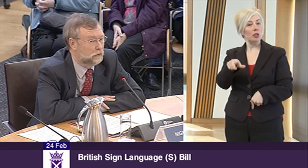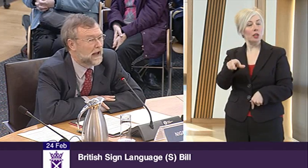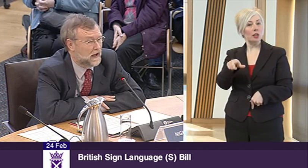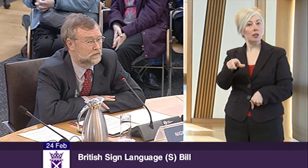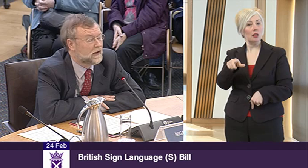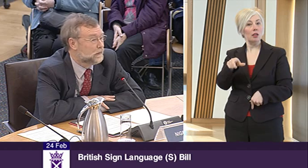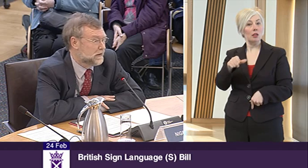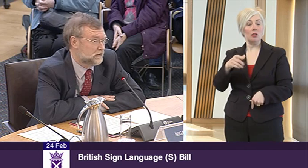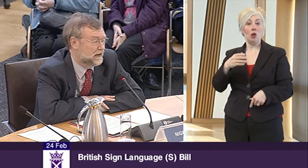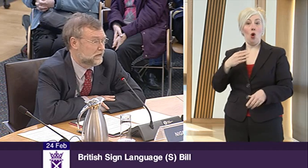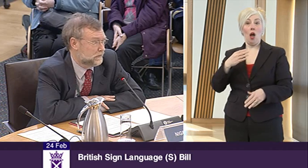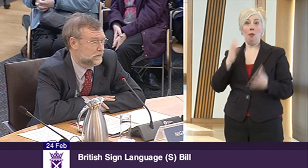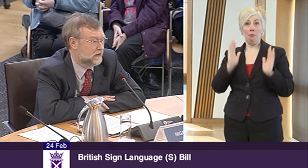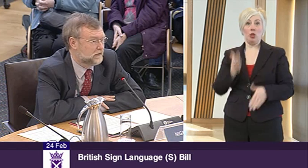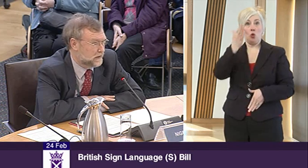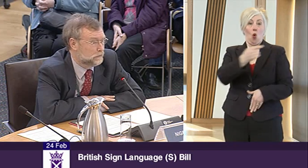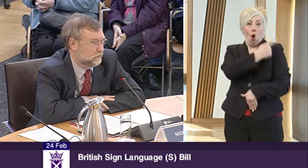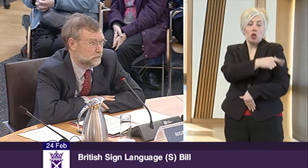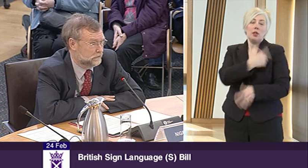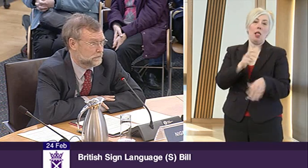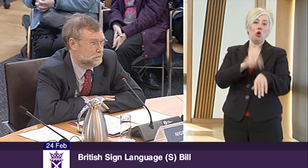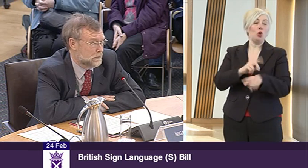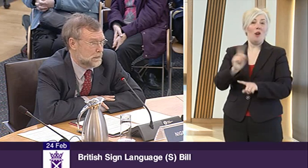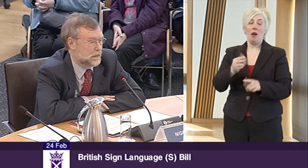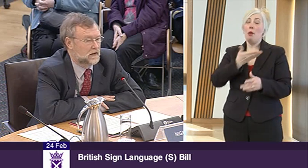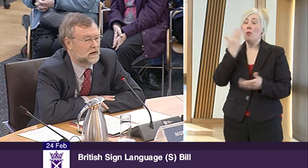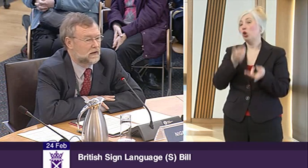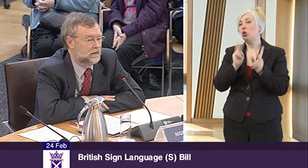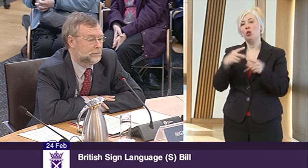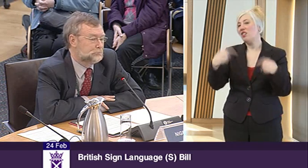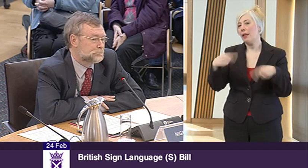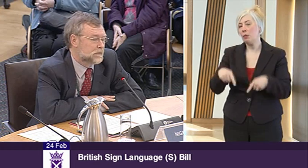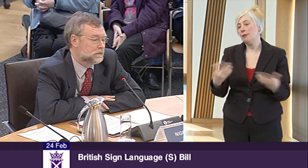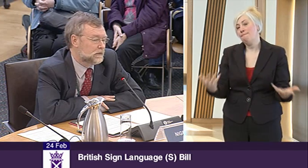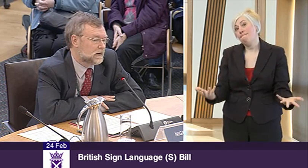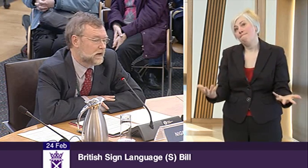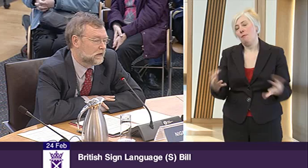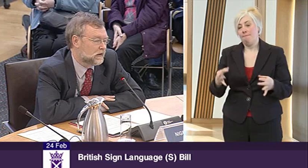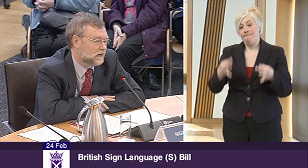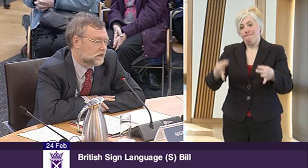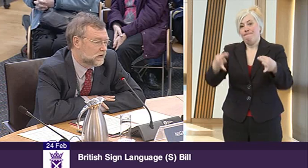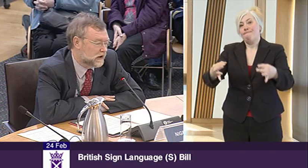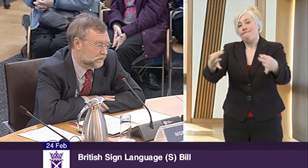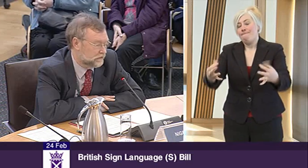because we do not have a BSL interpreter available. My colleagues and members of the deaf communities